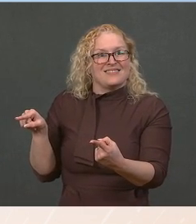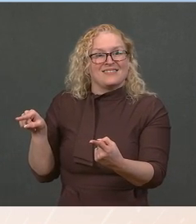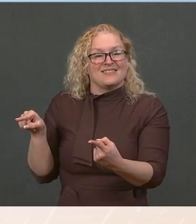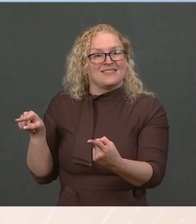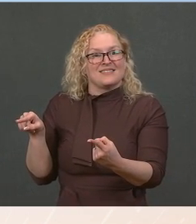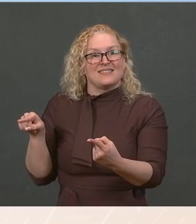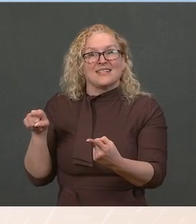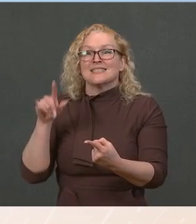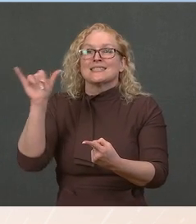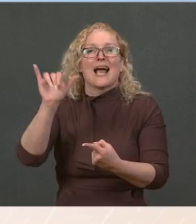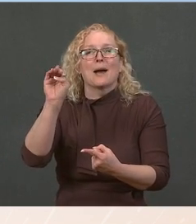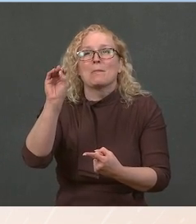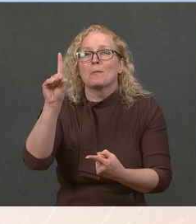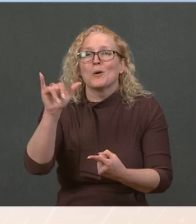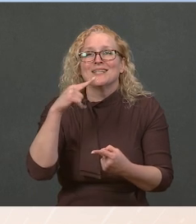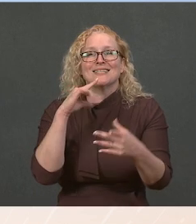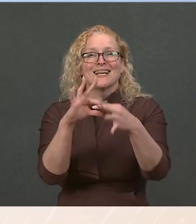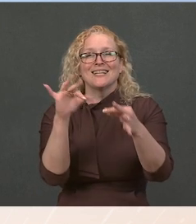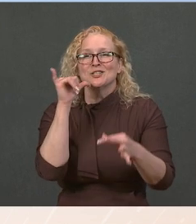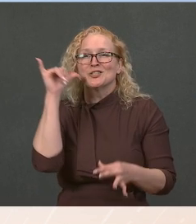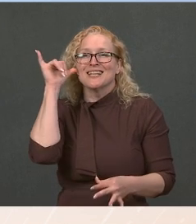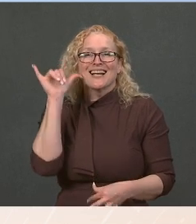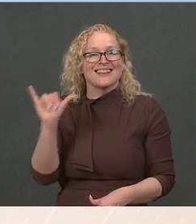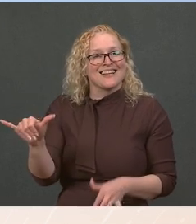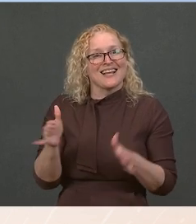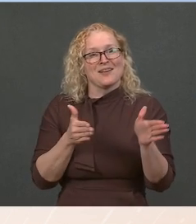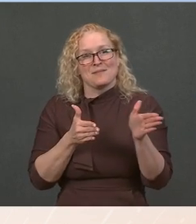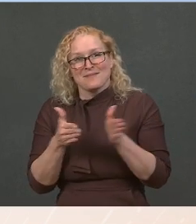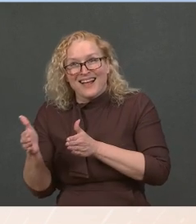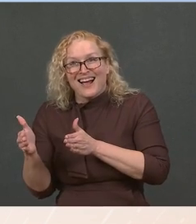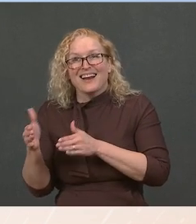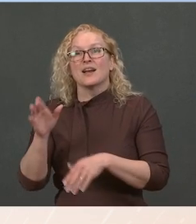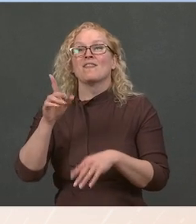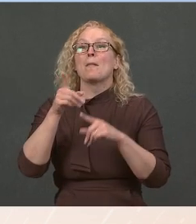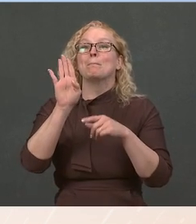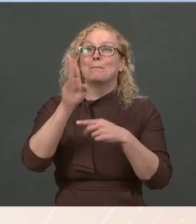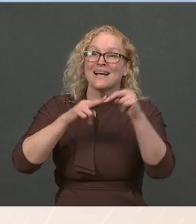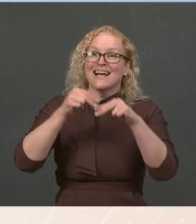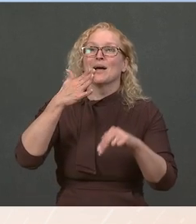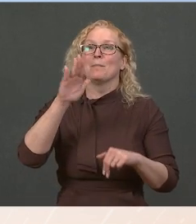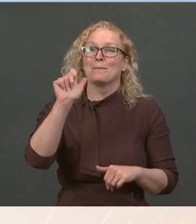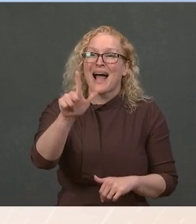So, Build Back Better is fully paid for and will even reduce the deficit over the long term,